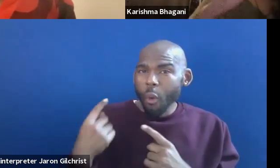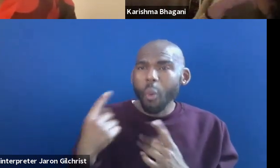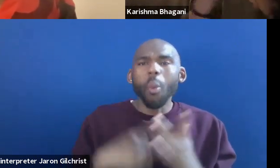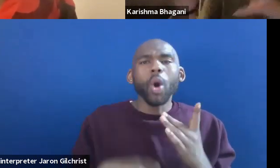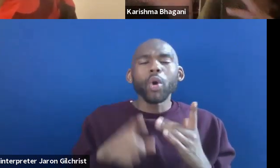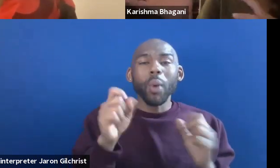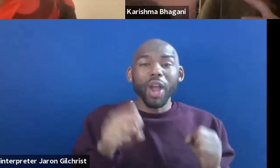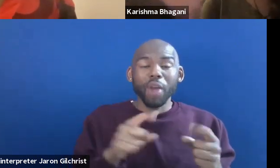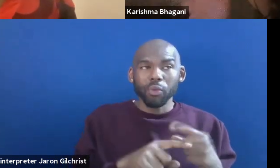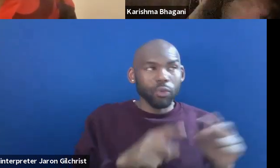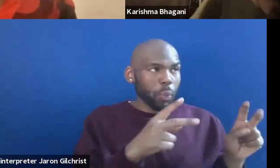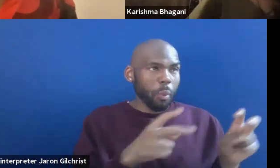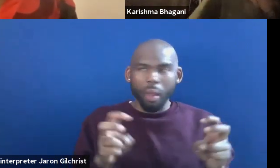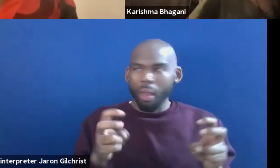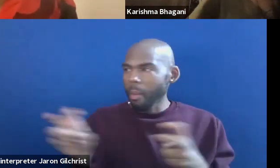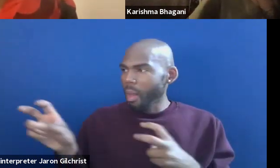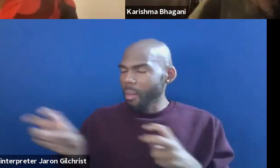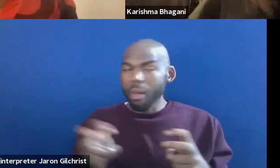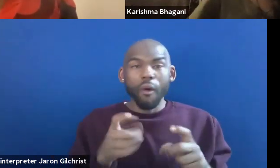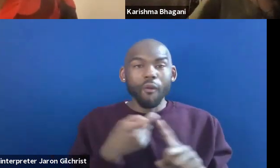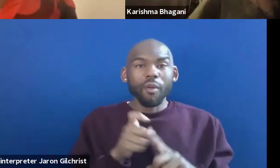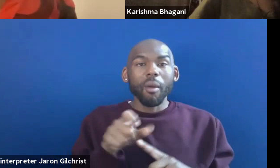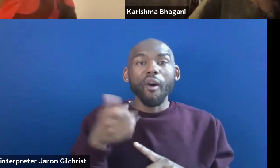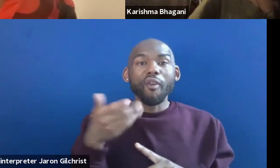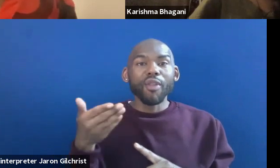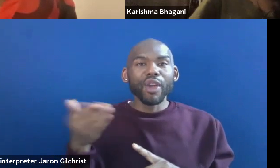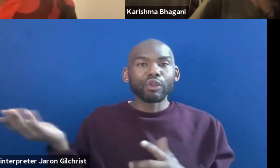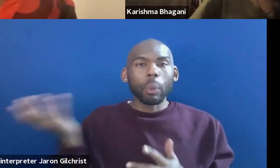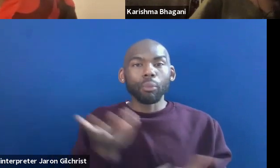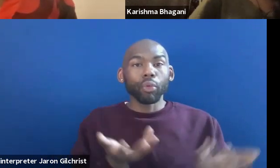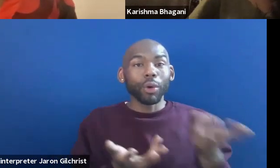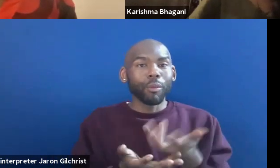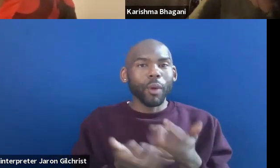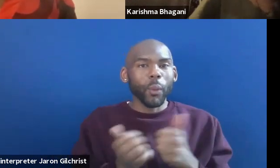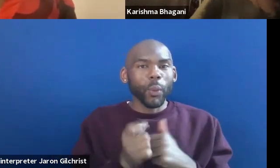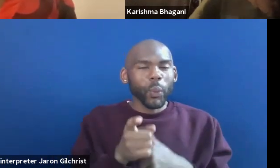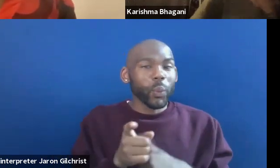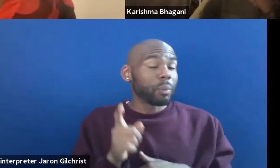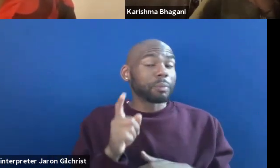from the things that you've been doing. So while you keep things separate, if I were to ask you